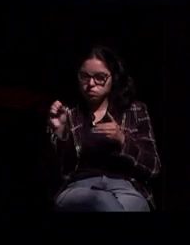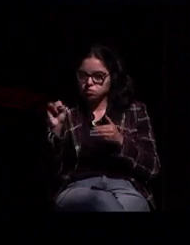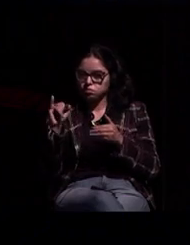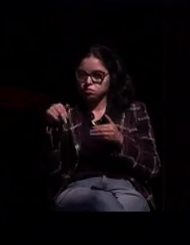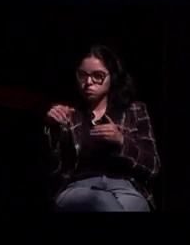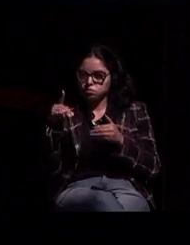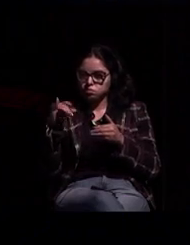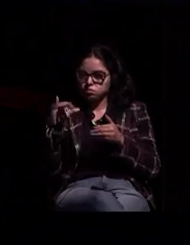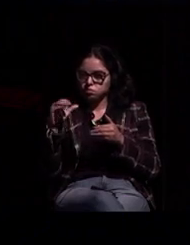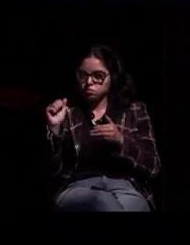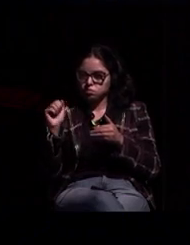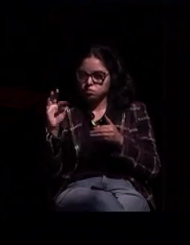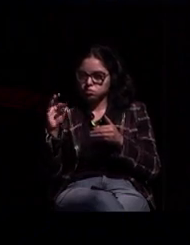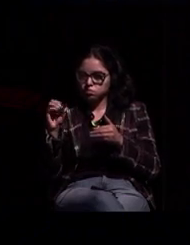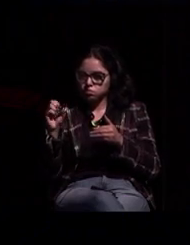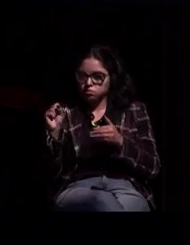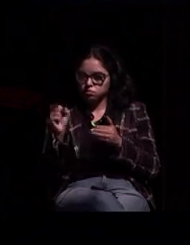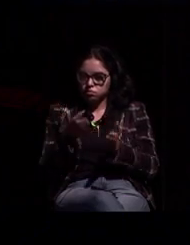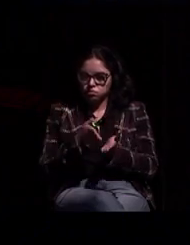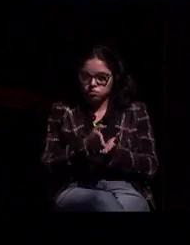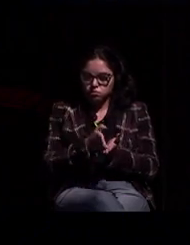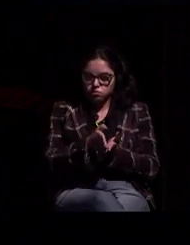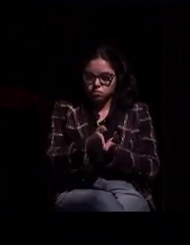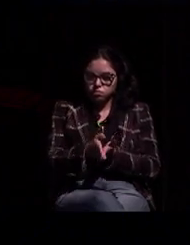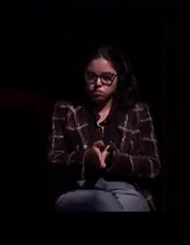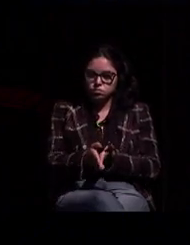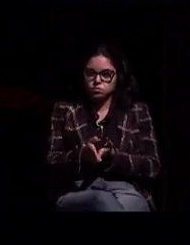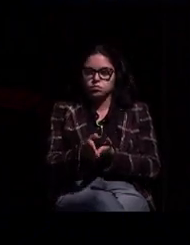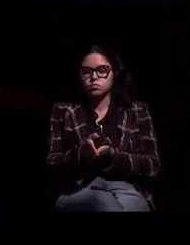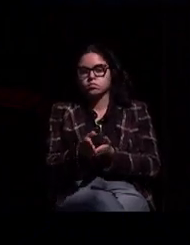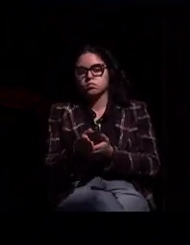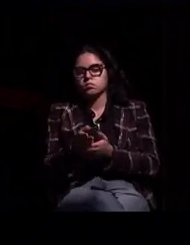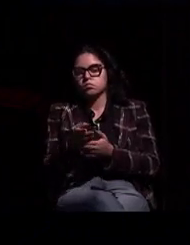segmentation and fragmentation of groups, outsourcing,